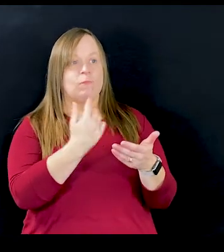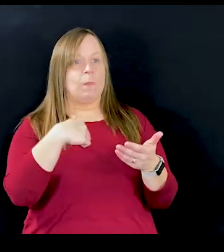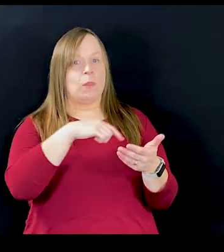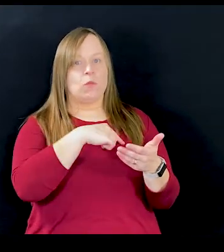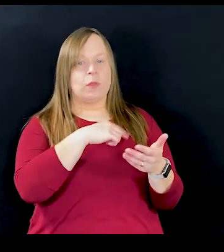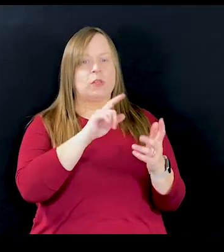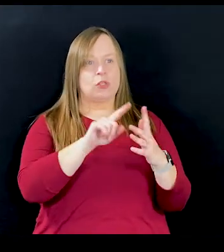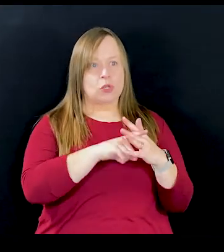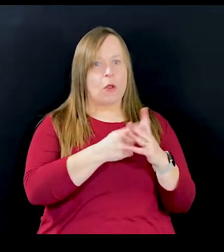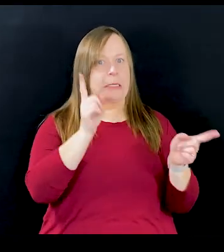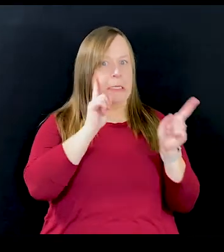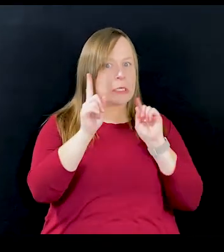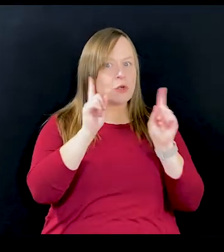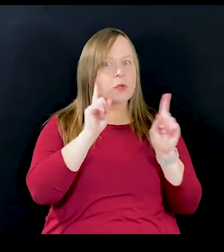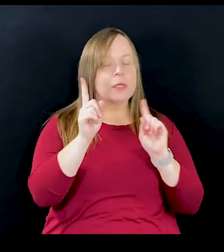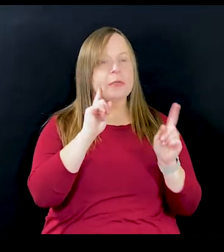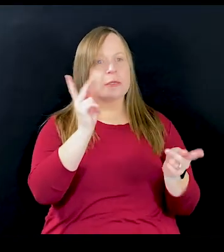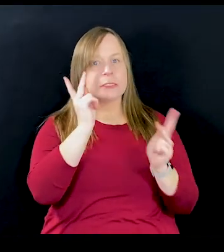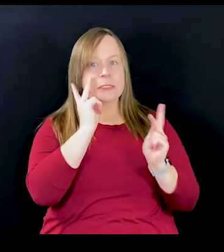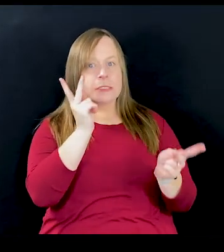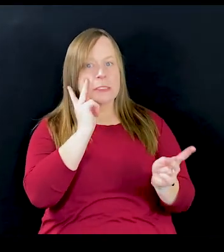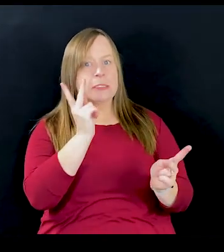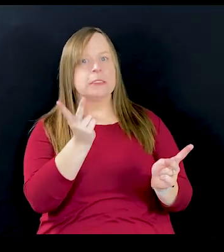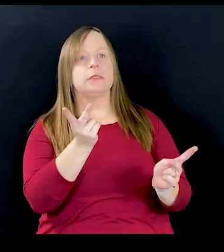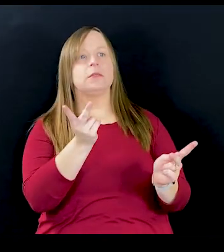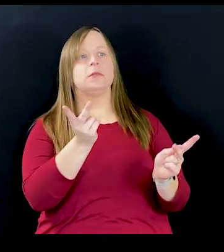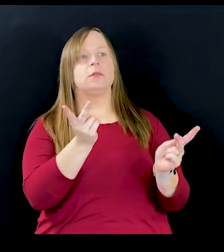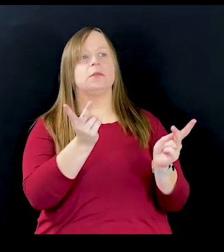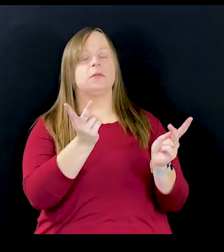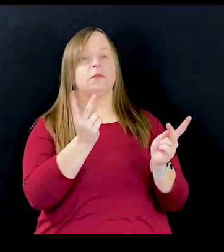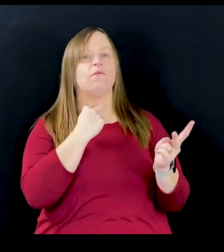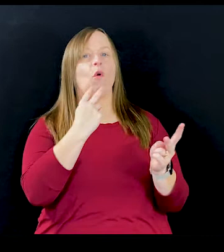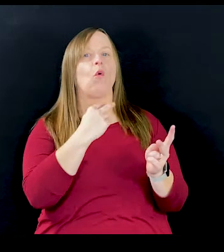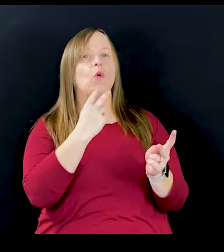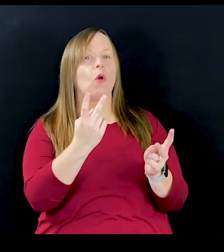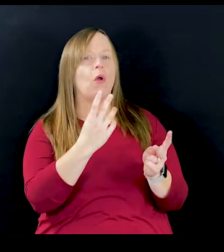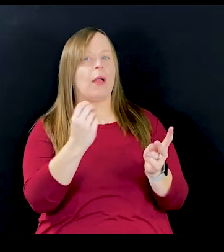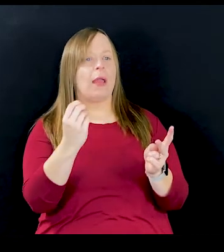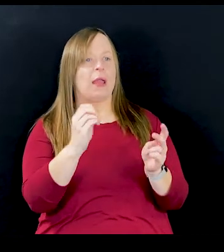we did start hearing and seeing some very vocal and very